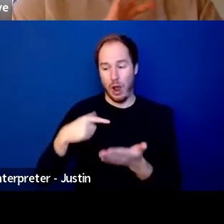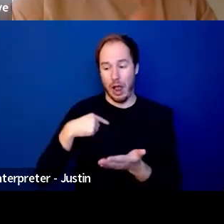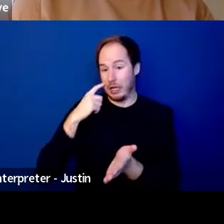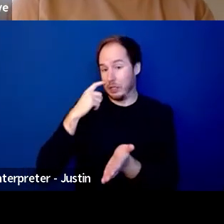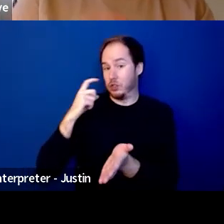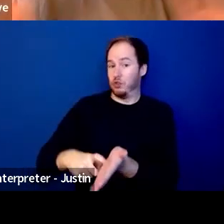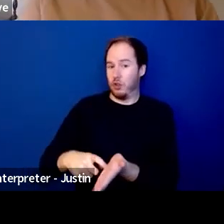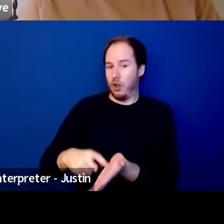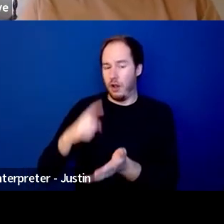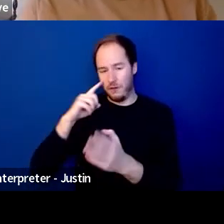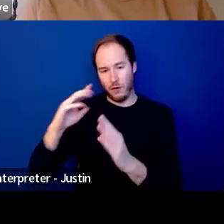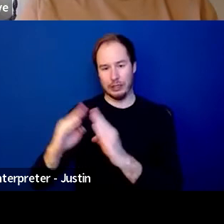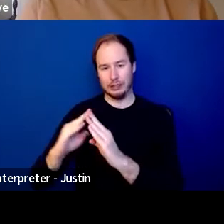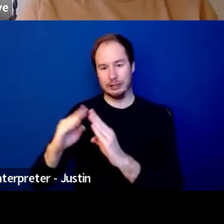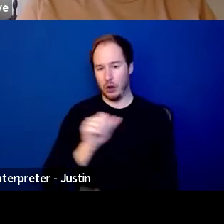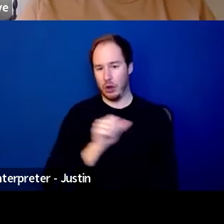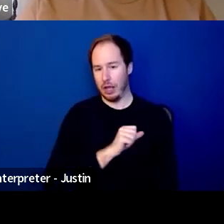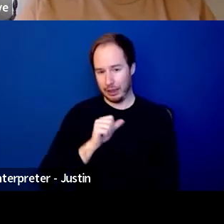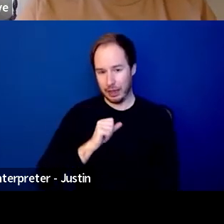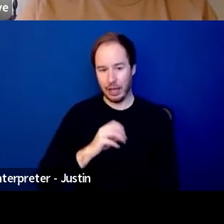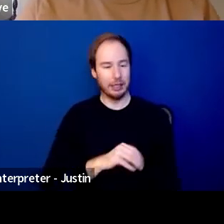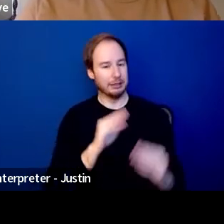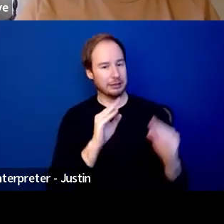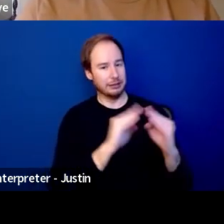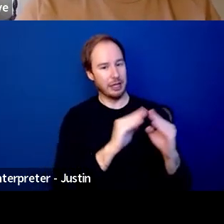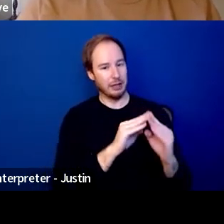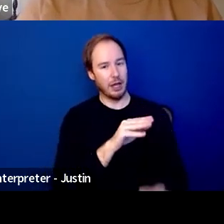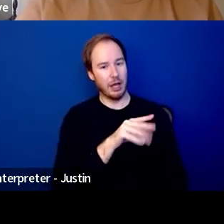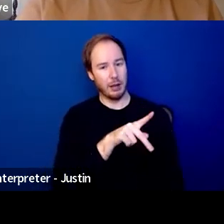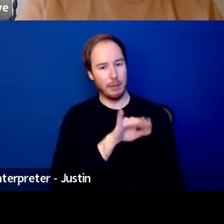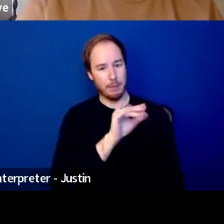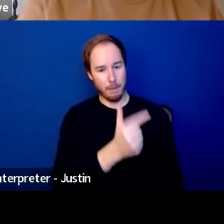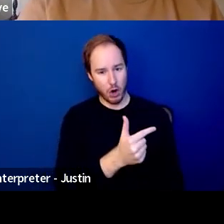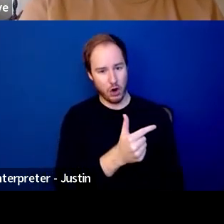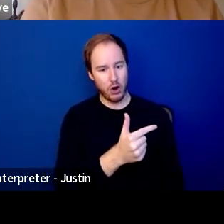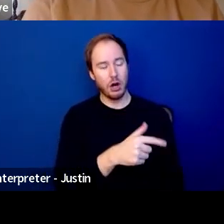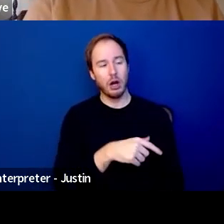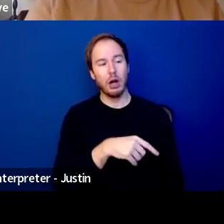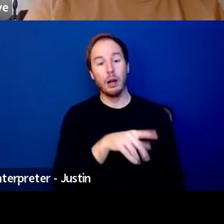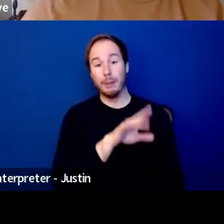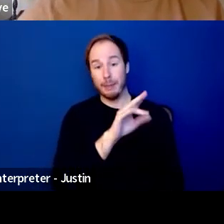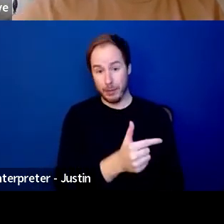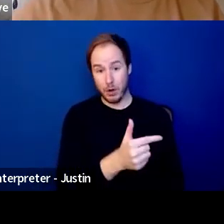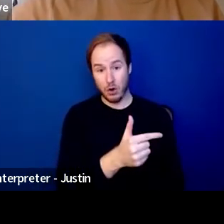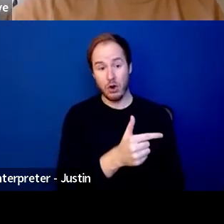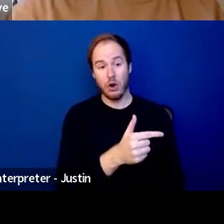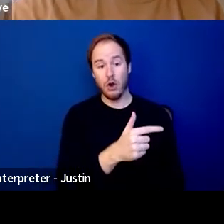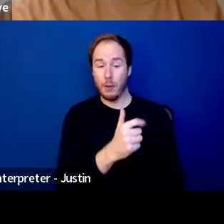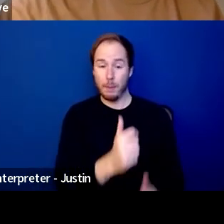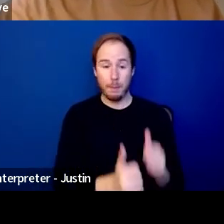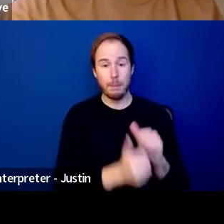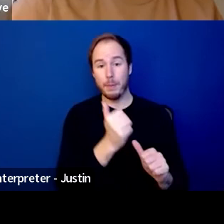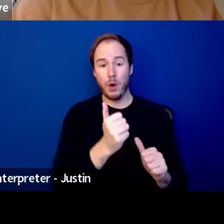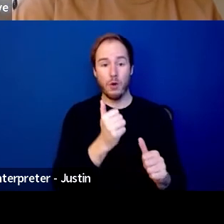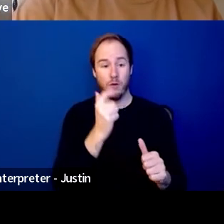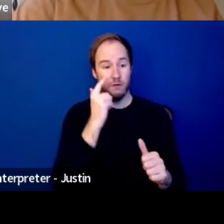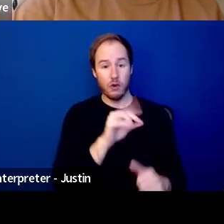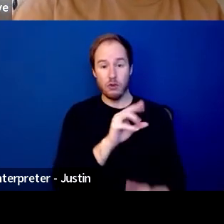in Downtown Atlanta and Downtown Pittsburgh. In Pittsburgh, however, the predominant substance of choice for most people